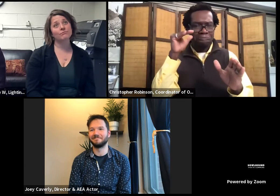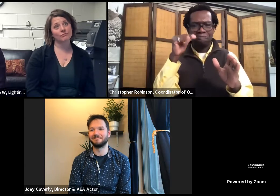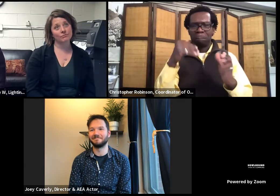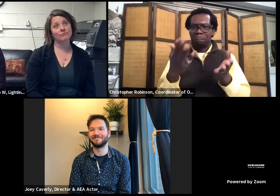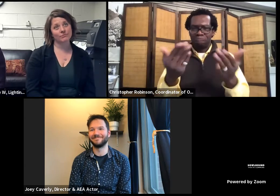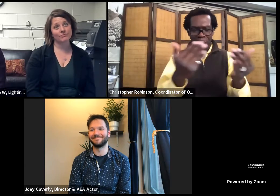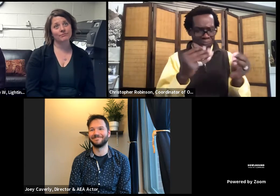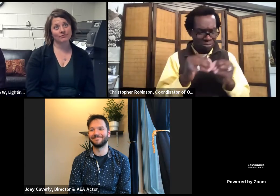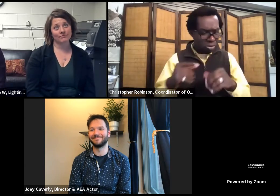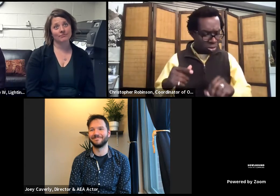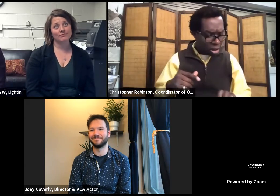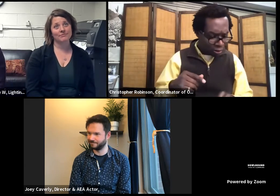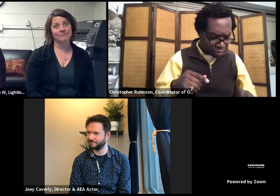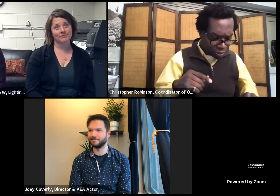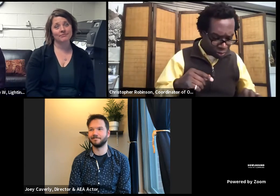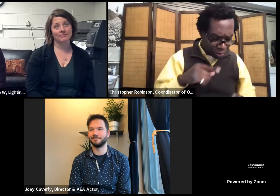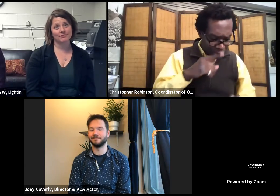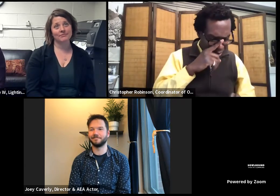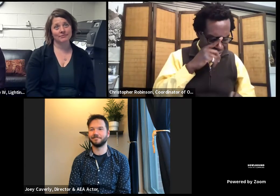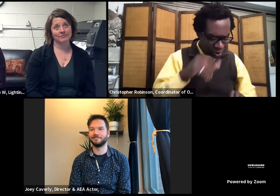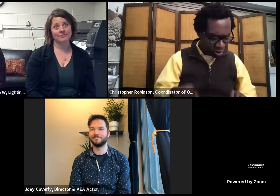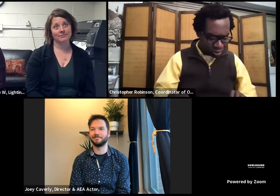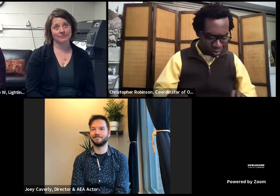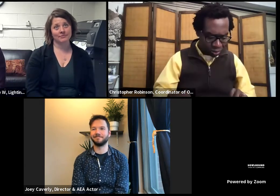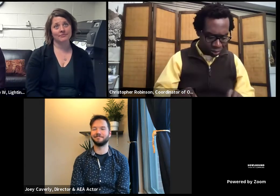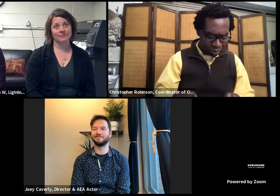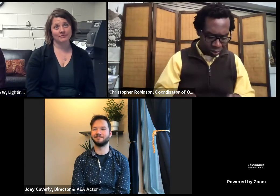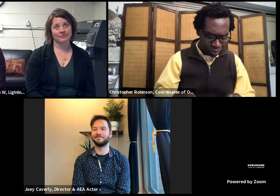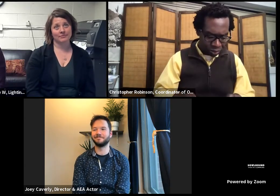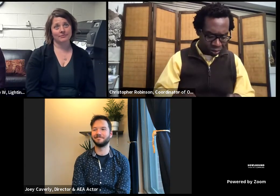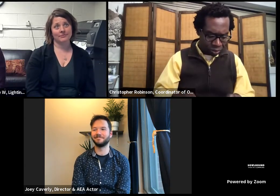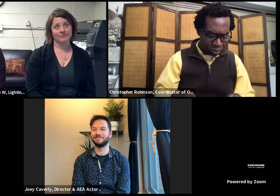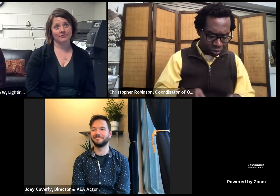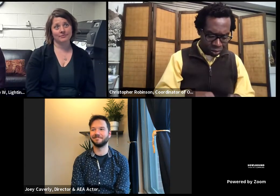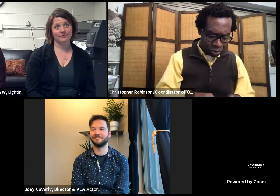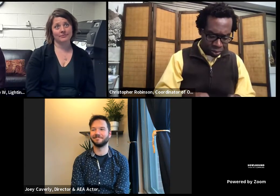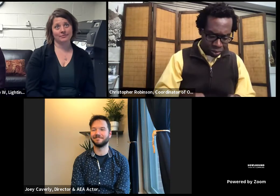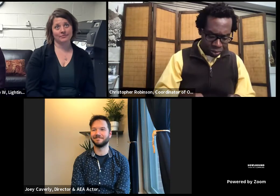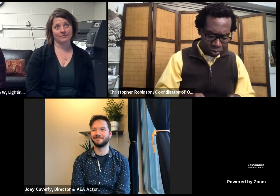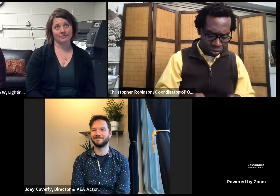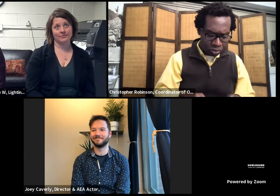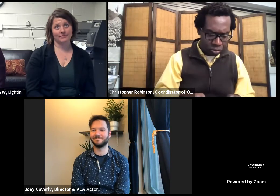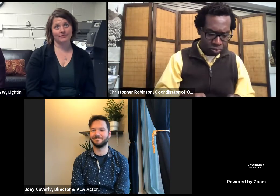so I wanna thank you for putting the time in, and coming here, and being with us.